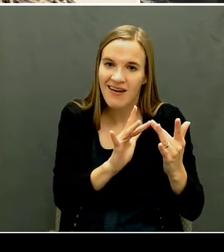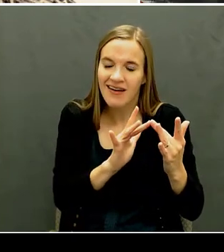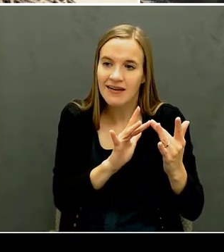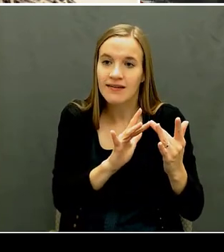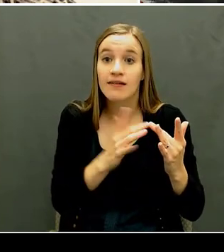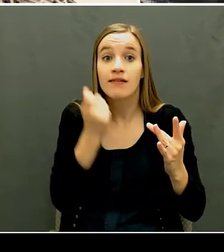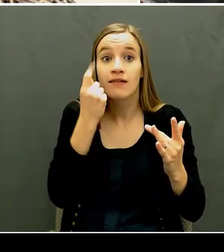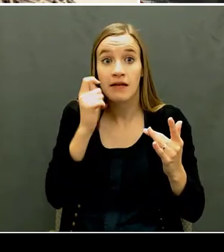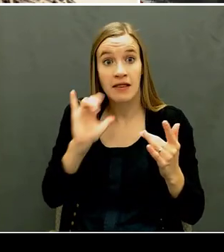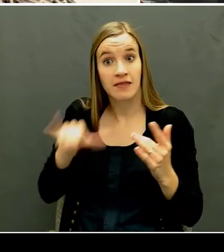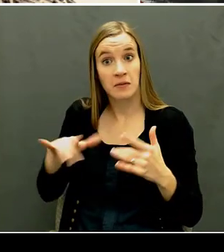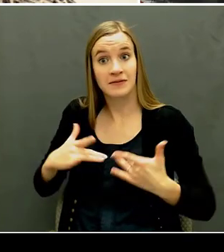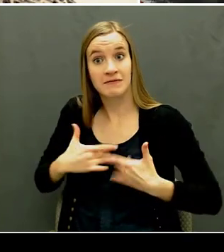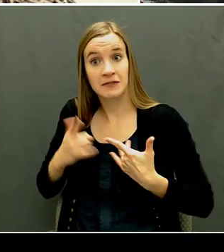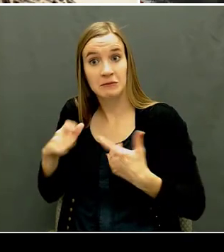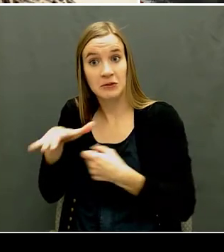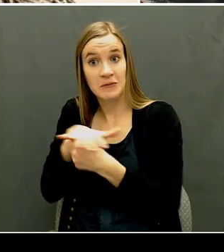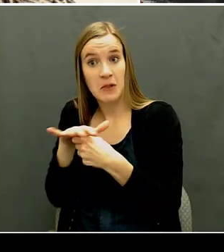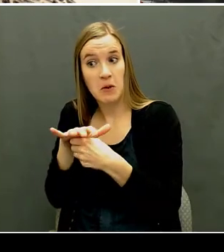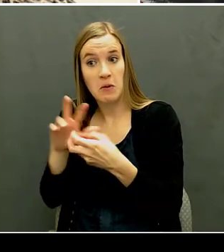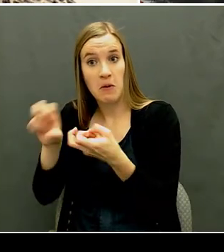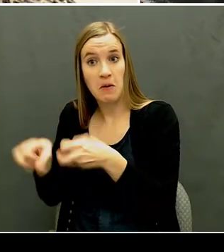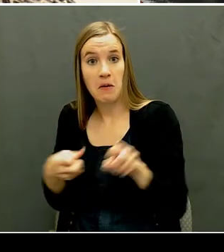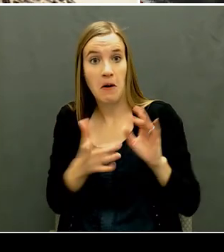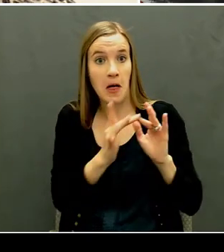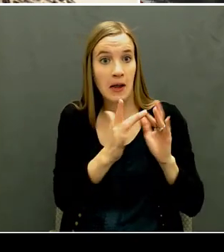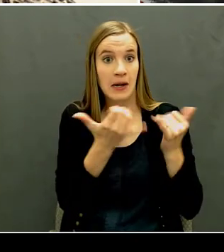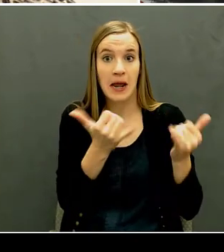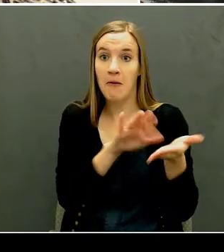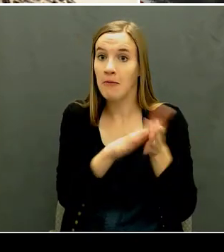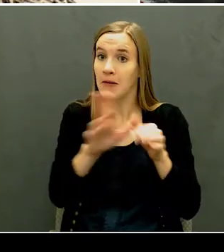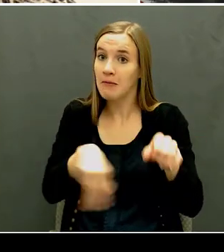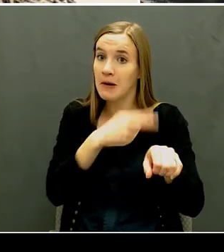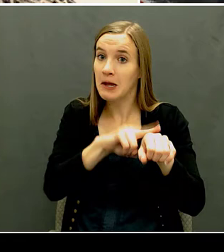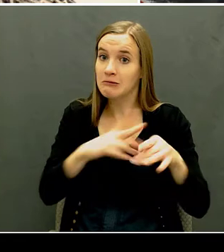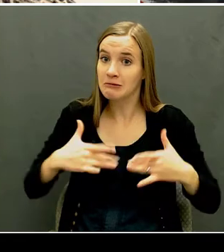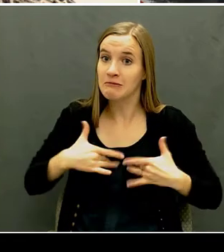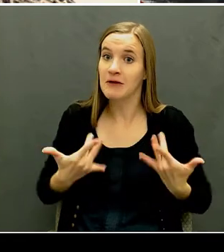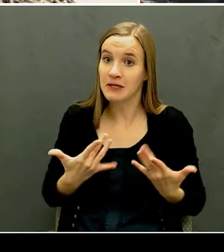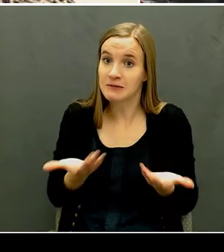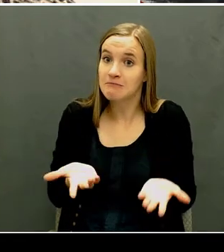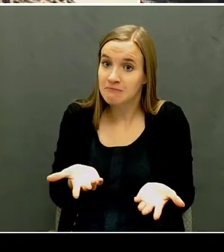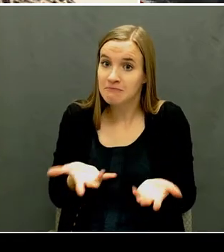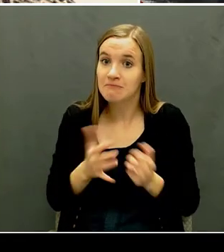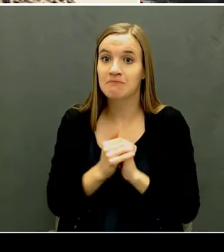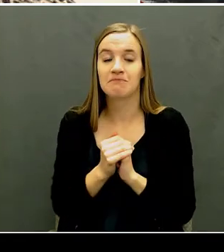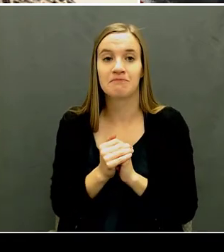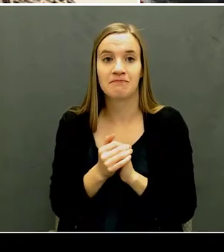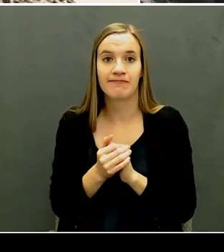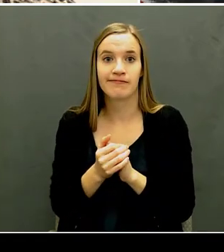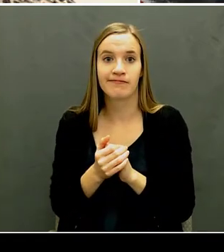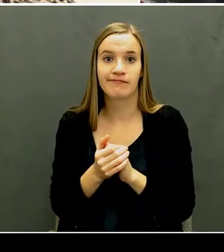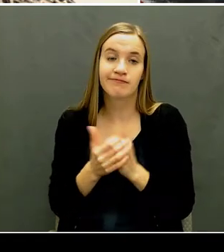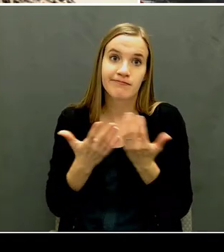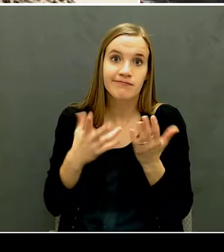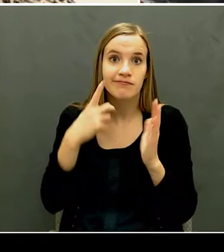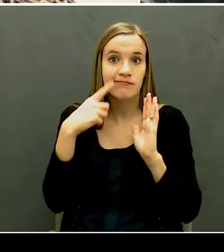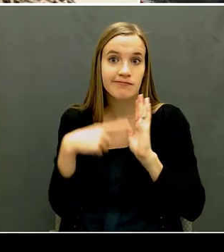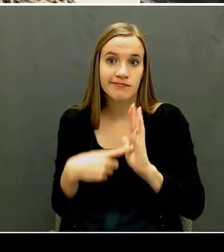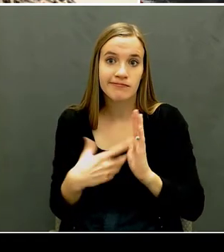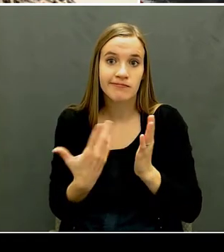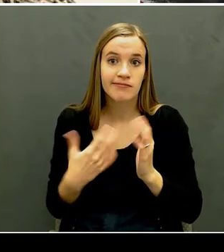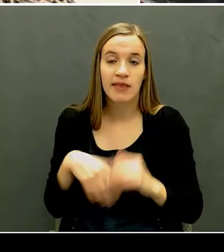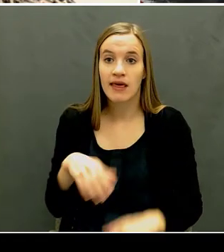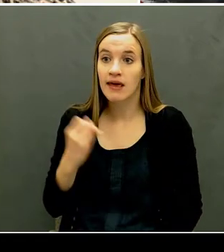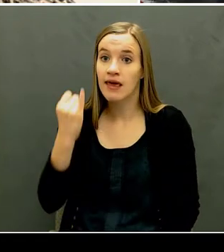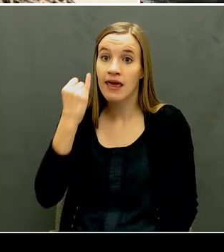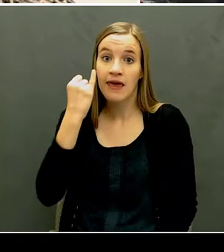international events. If you create a, you know, Crip Camp on a Sunday, or if you create an ADA 30